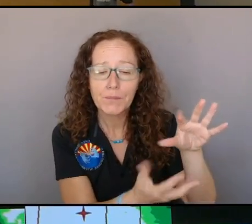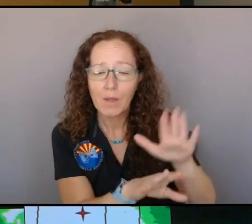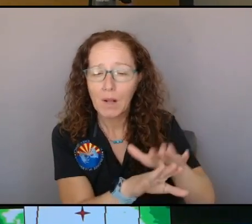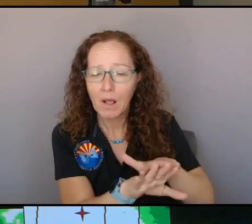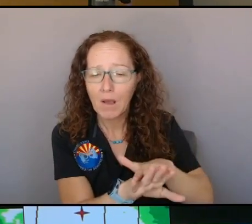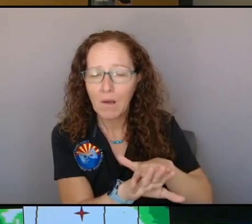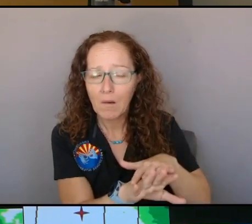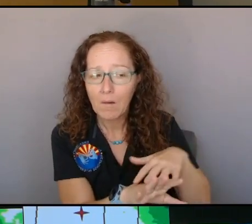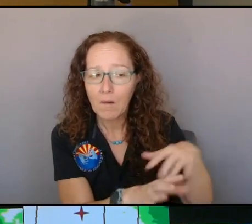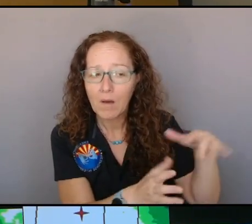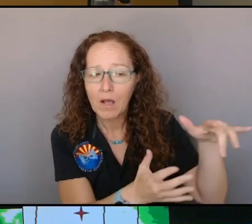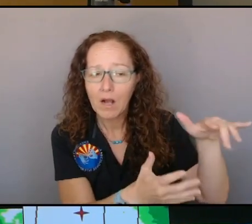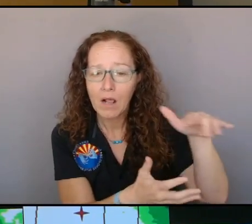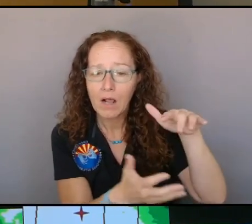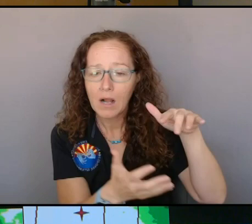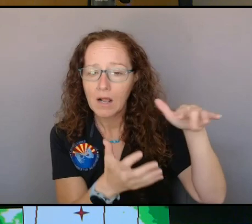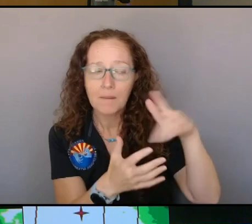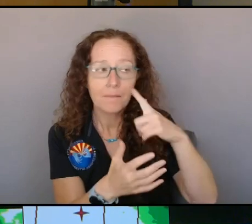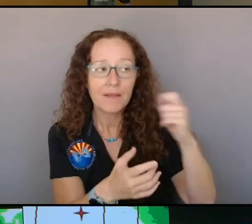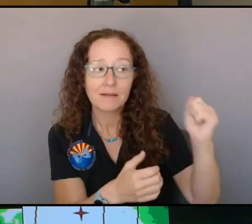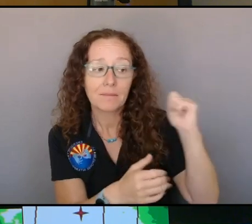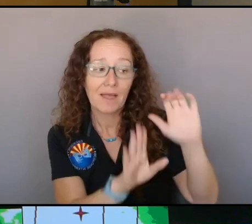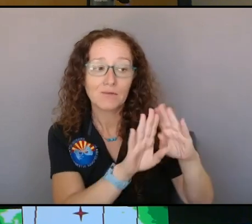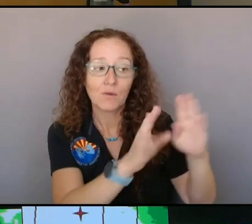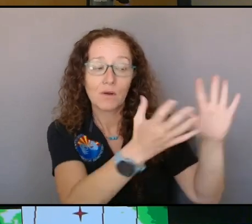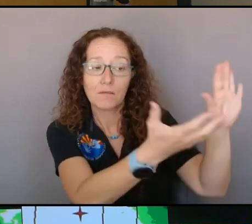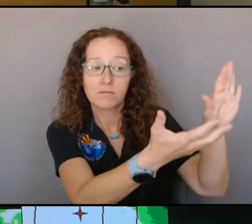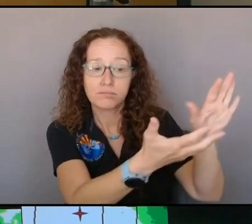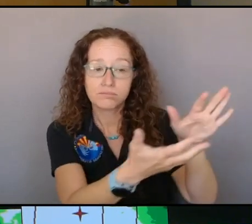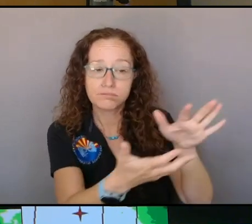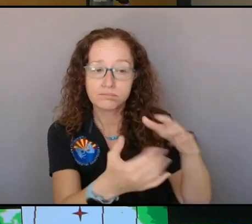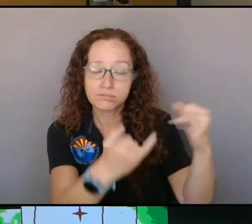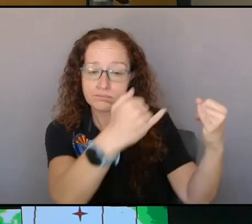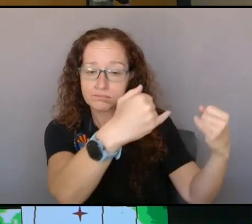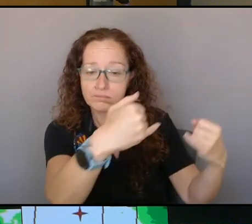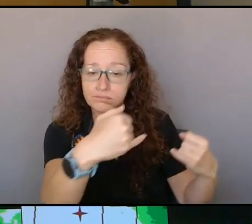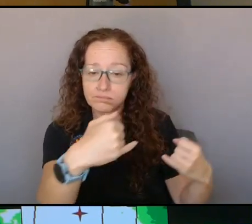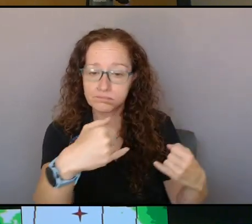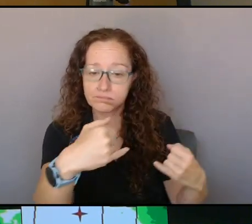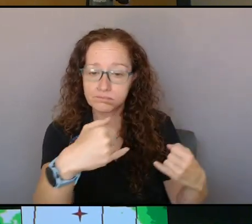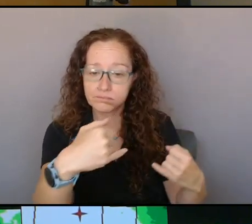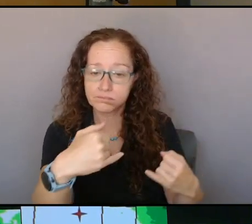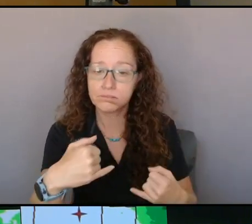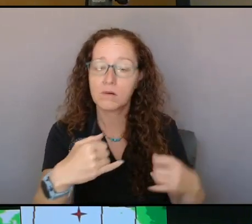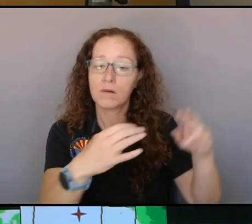and northeast winds. This is all Gulf of Mexico moisture that's up in the plains. And whenever we get those backdoor pushes